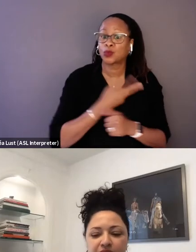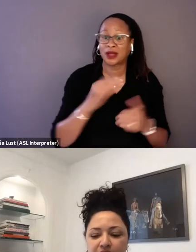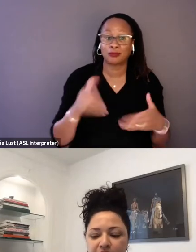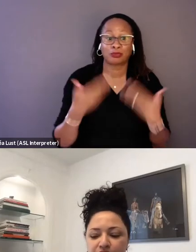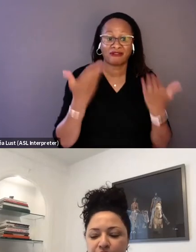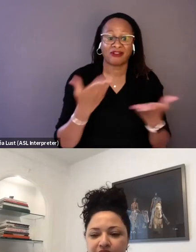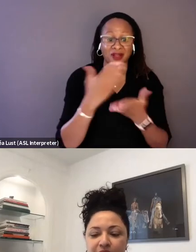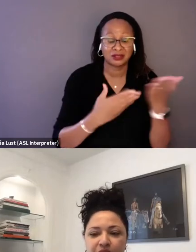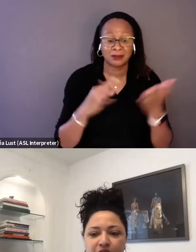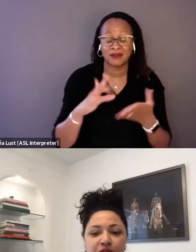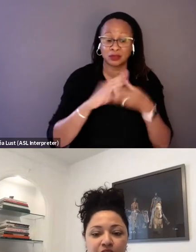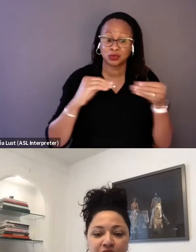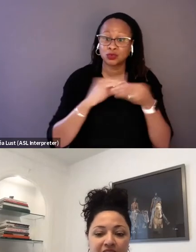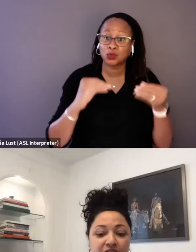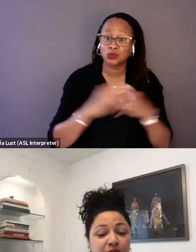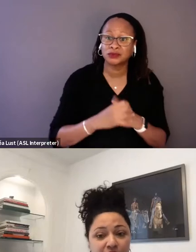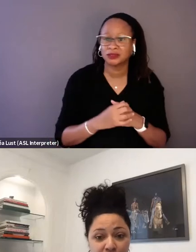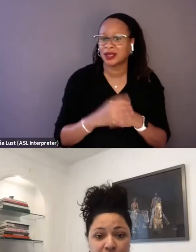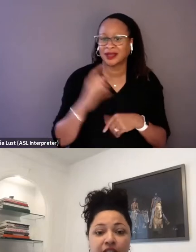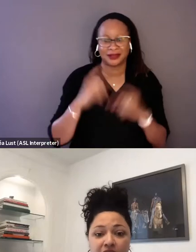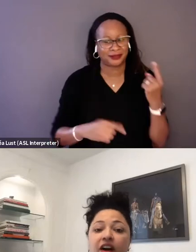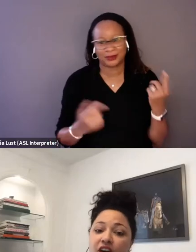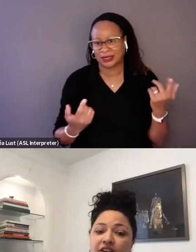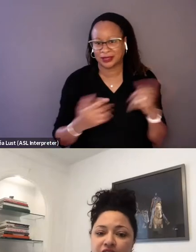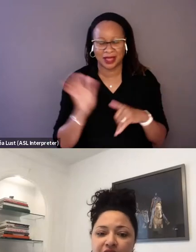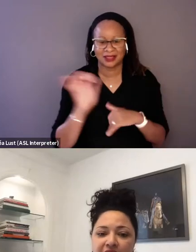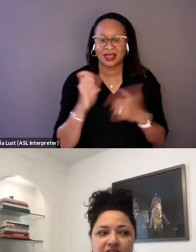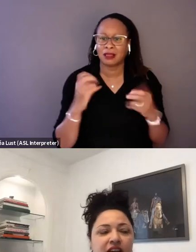of the stories that, you know, that you can't, that are like a lot harder to find.